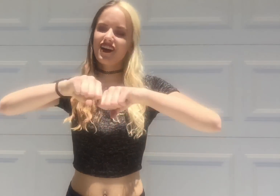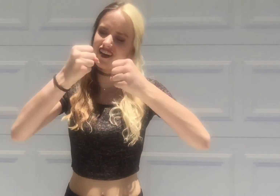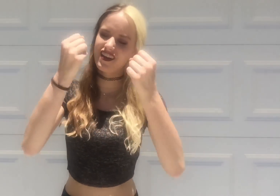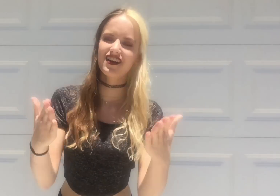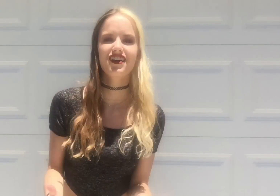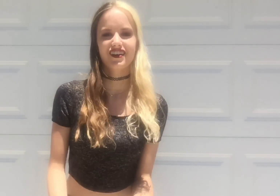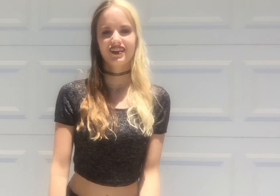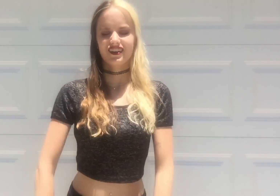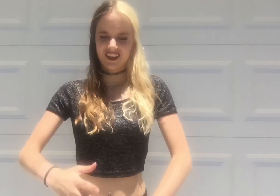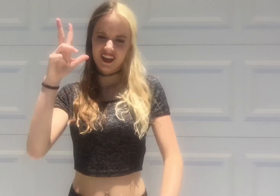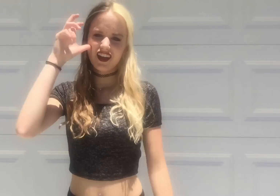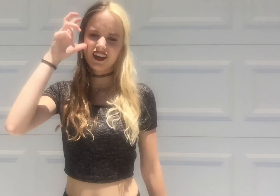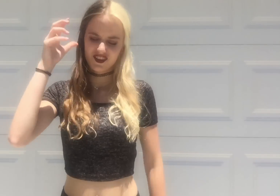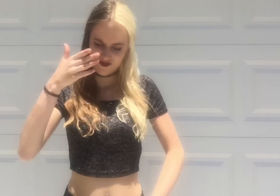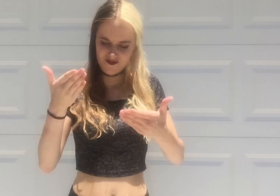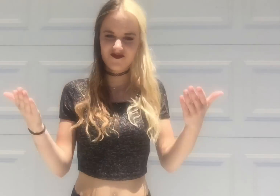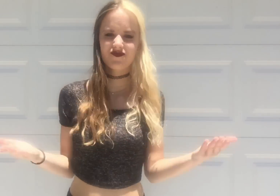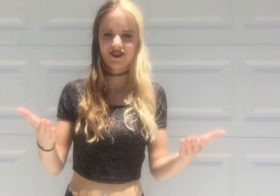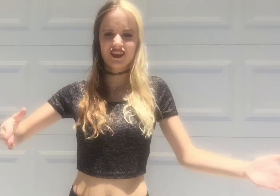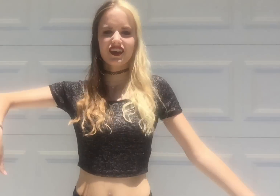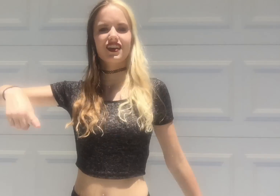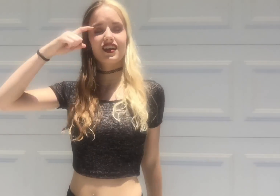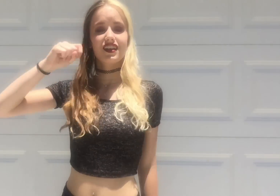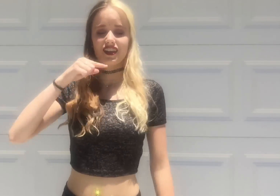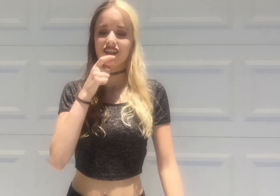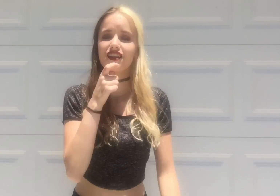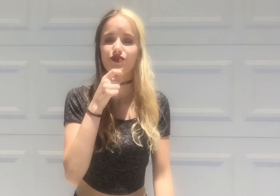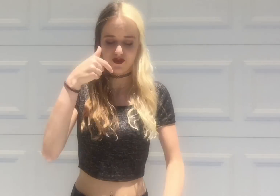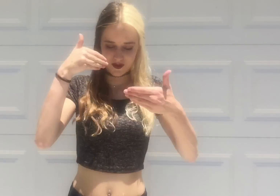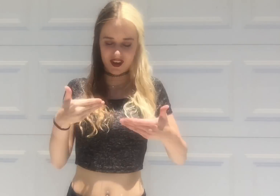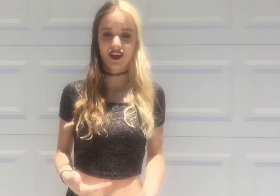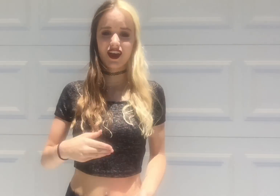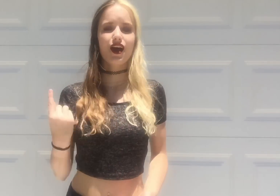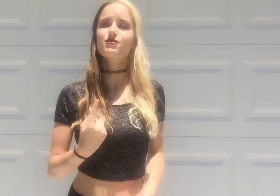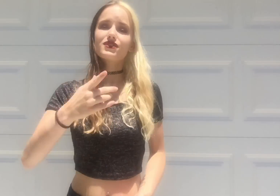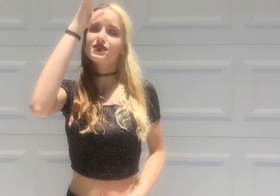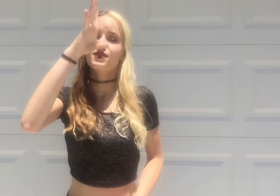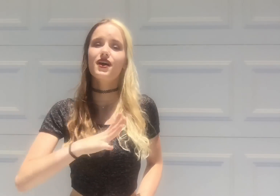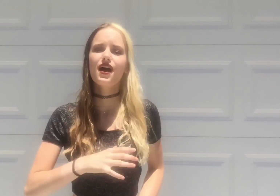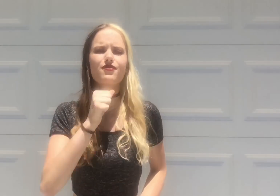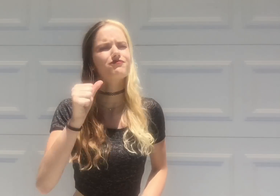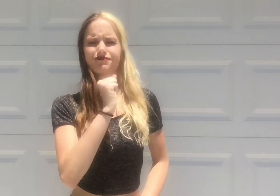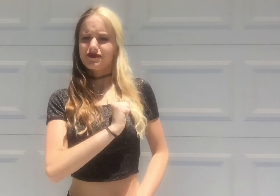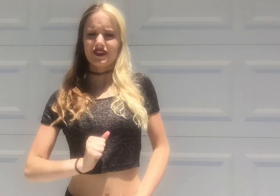Listen here, because it's who we are I'm just a man, I'm not a hero